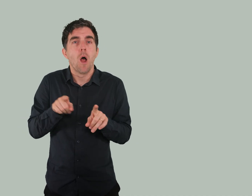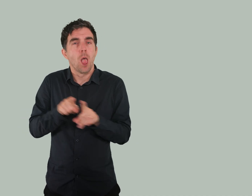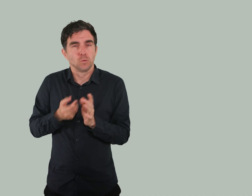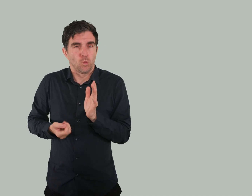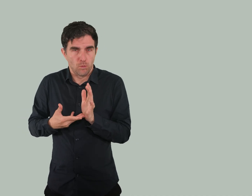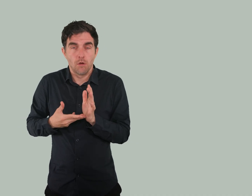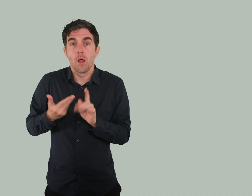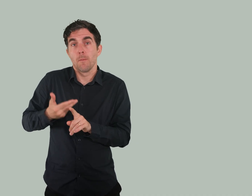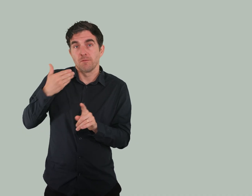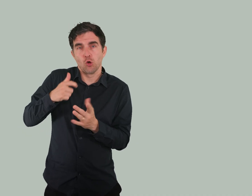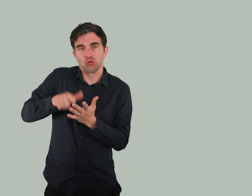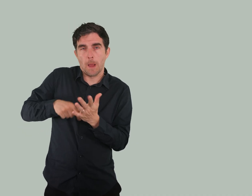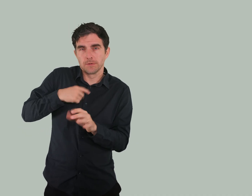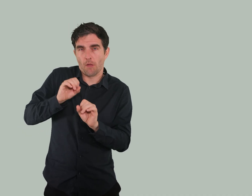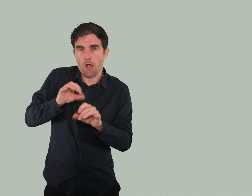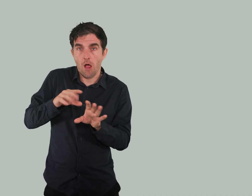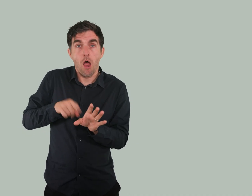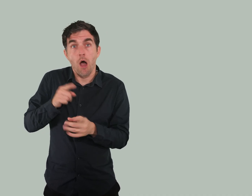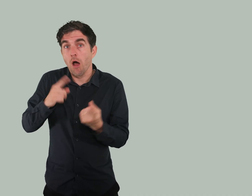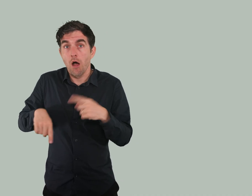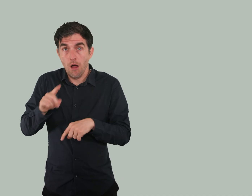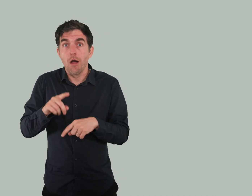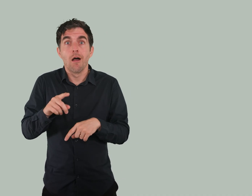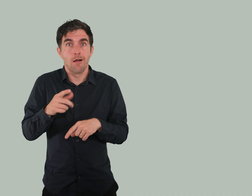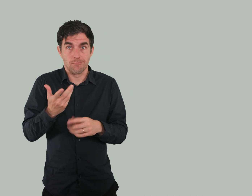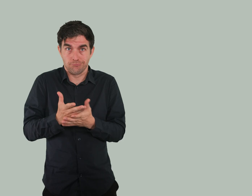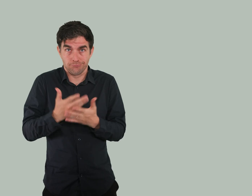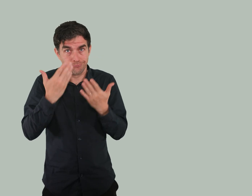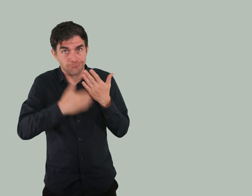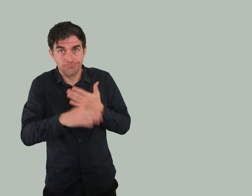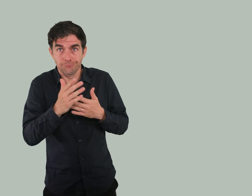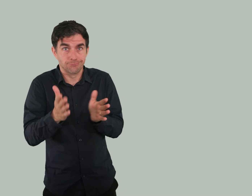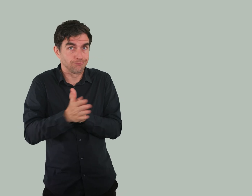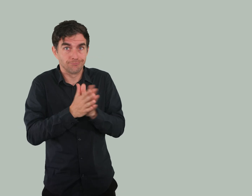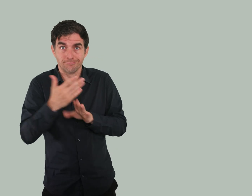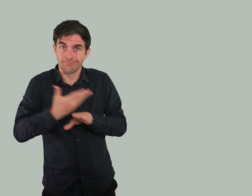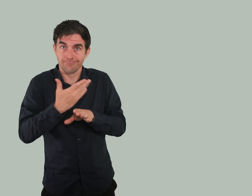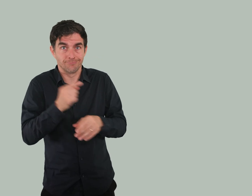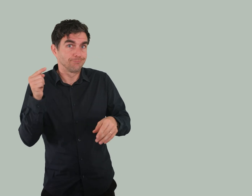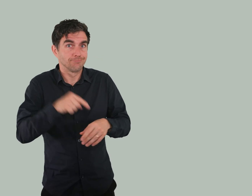As we set out in the previous Chapter, the young people presenting at the door